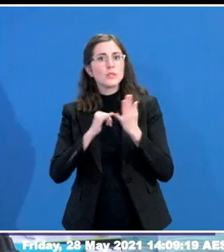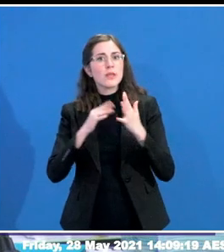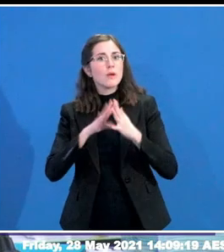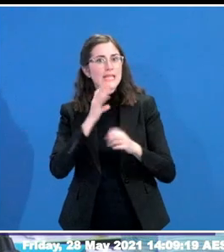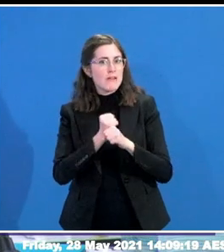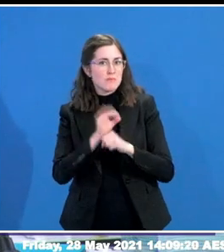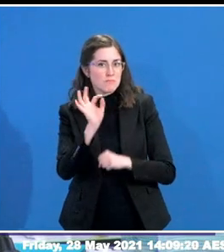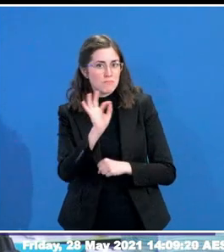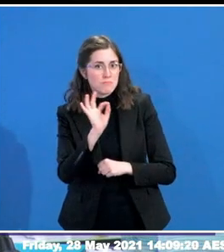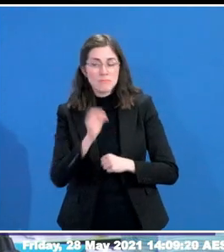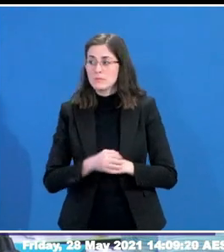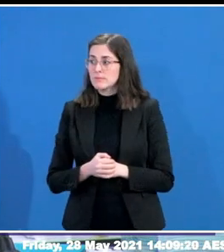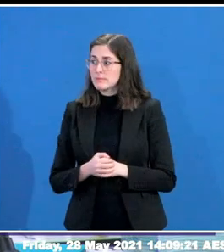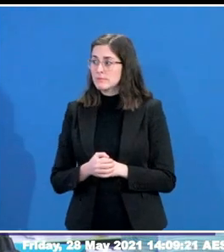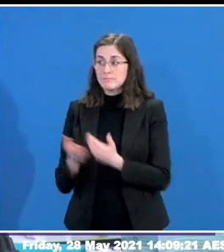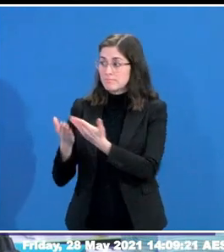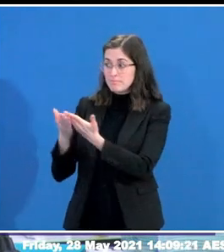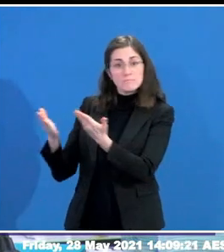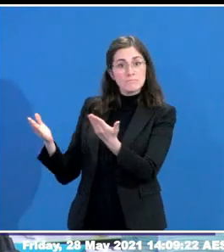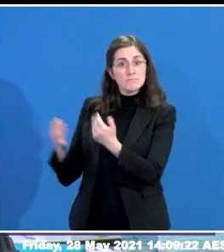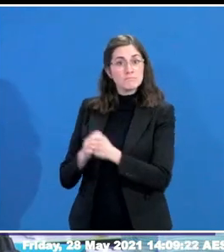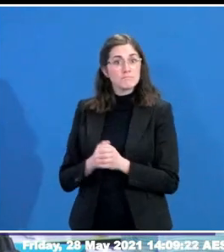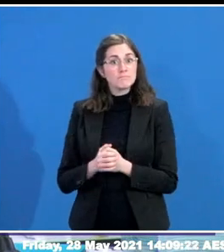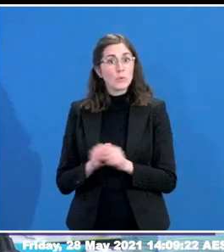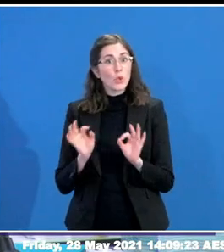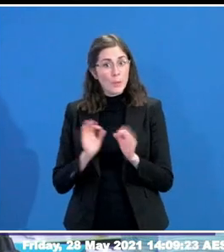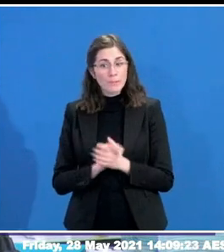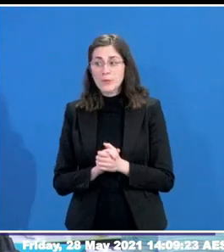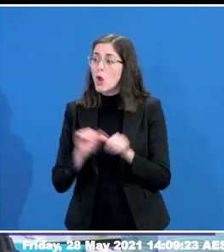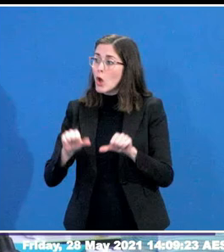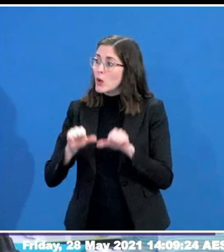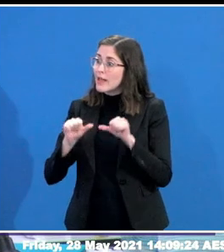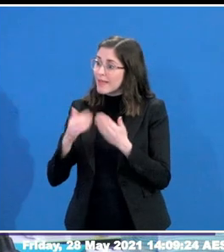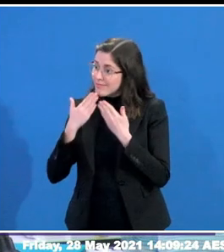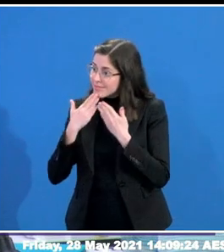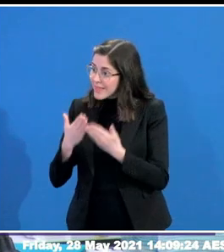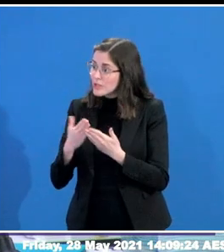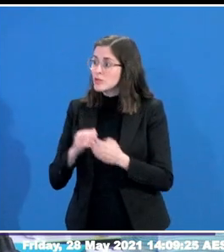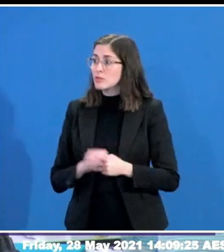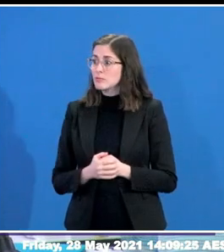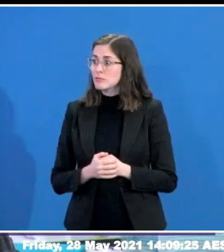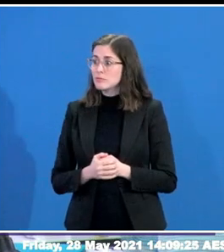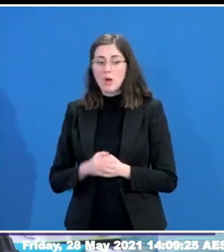Thank you. Nothing else? No, thank you. In that case, thank you very much for your attendance. Chair, sorry.